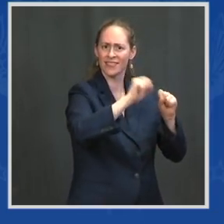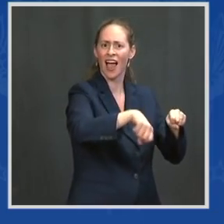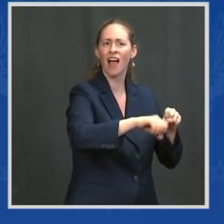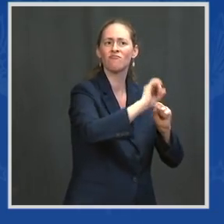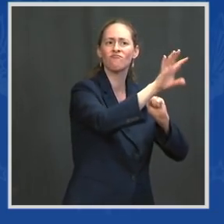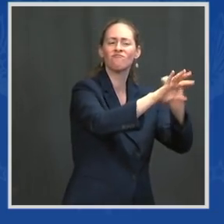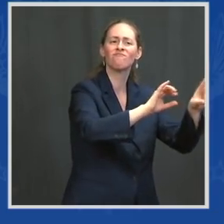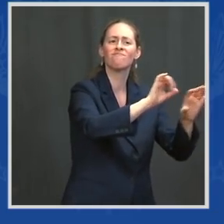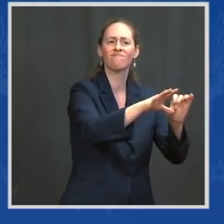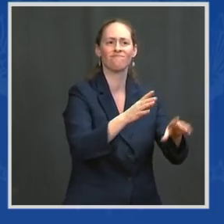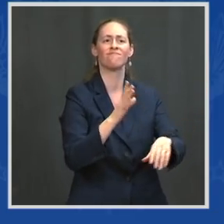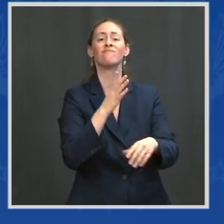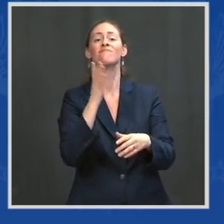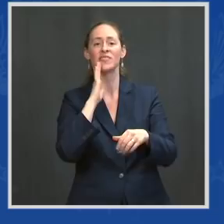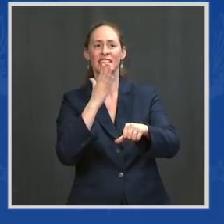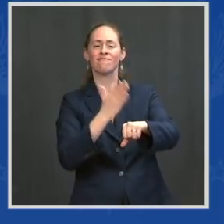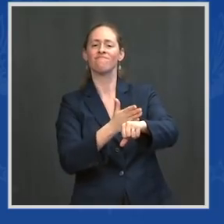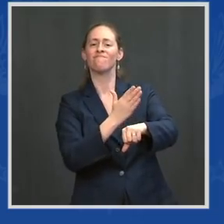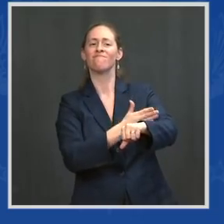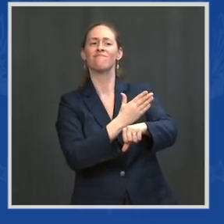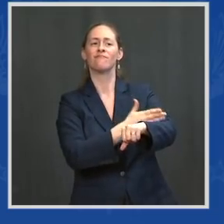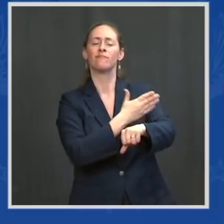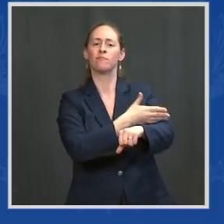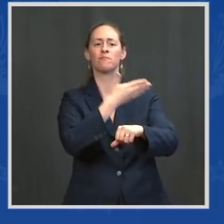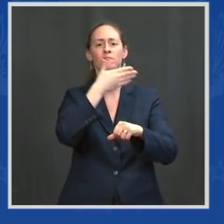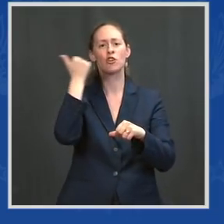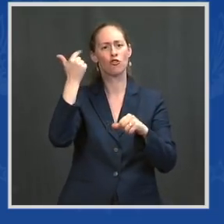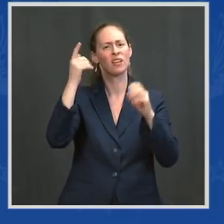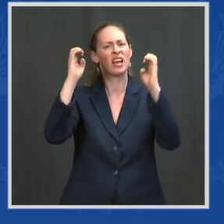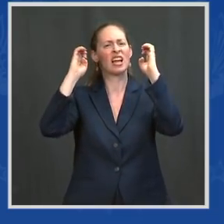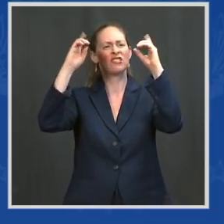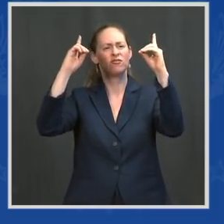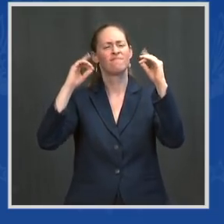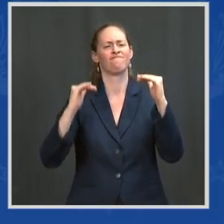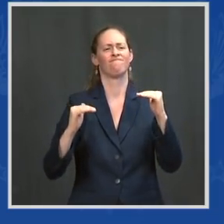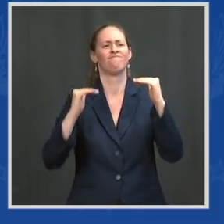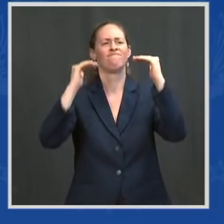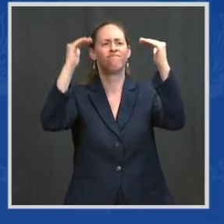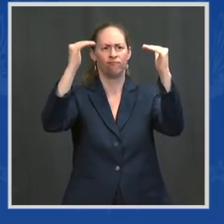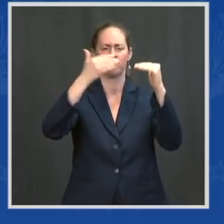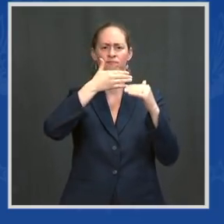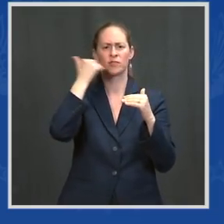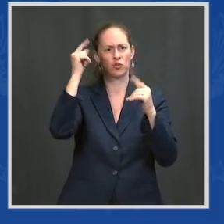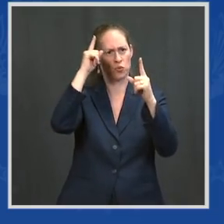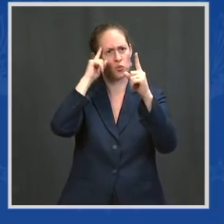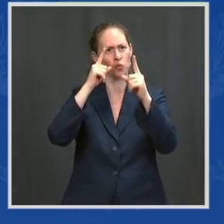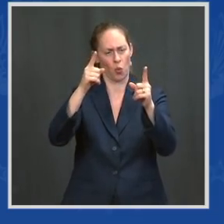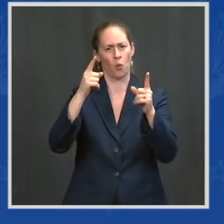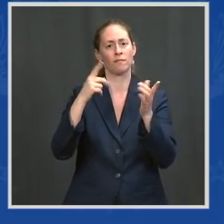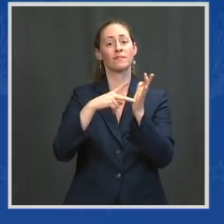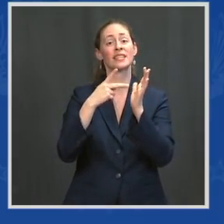so they have 14 years of school, from two years of -- three- and five-year-olds -- three, four,